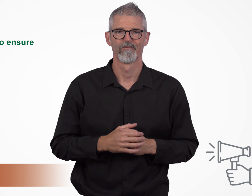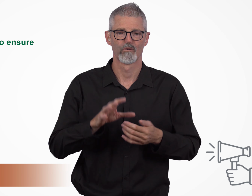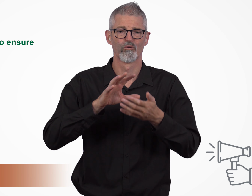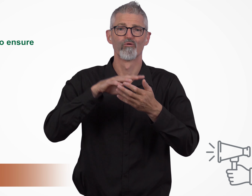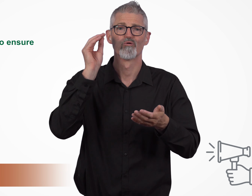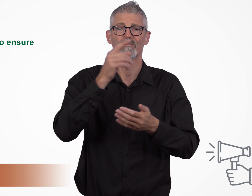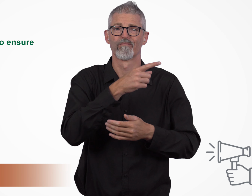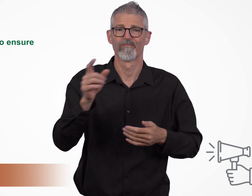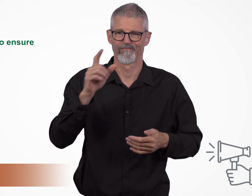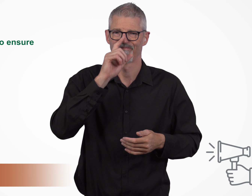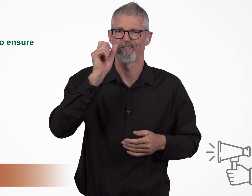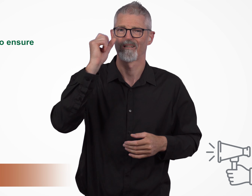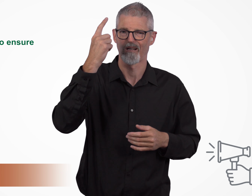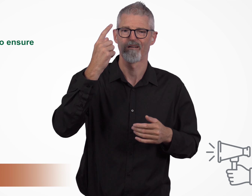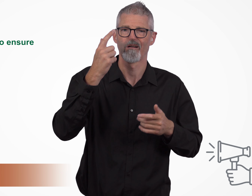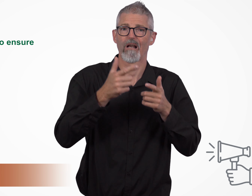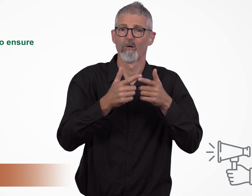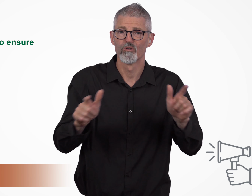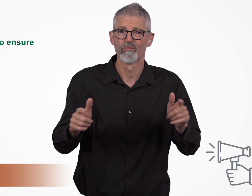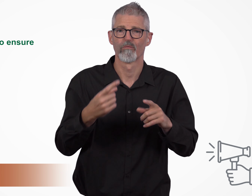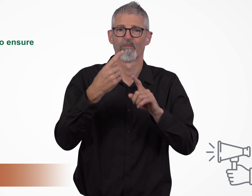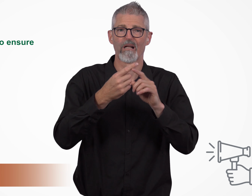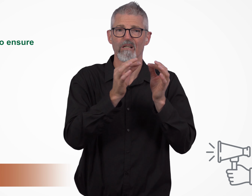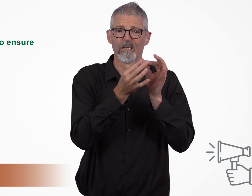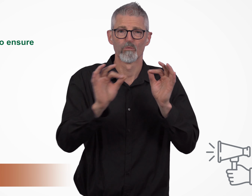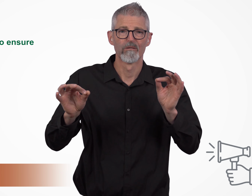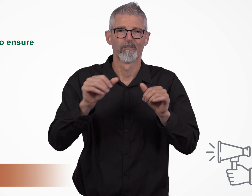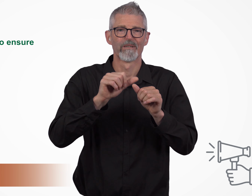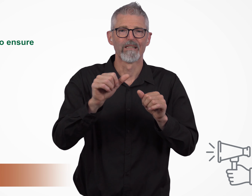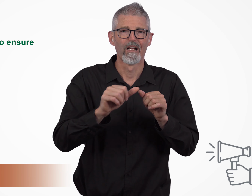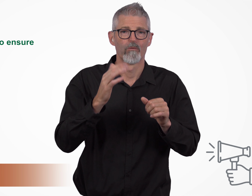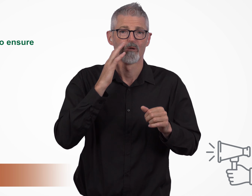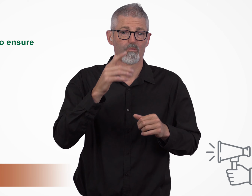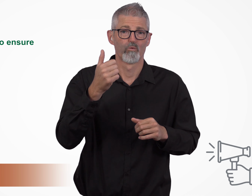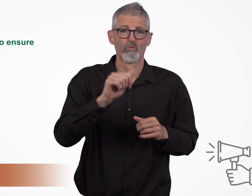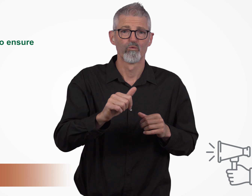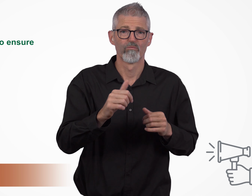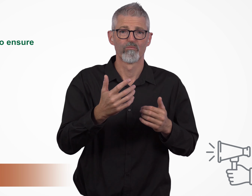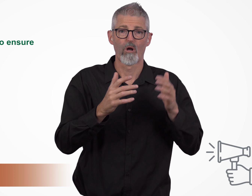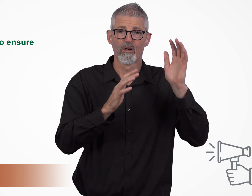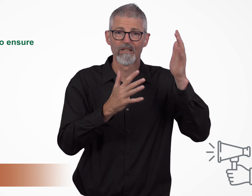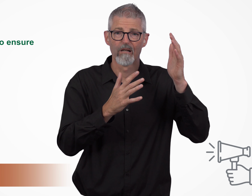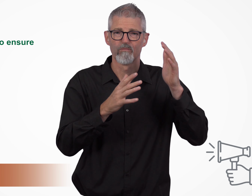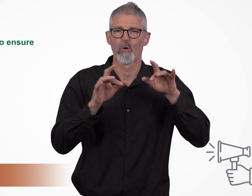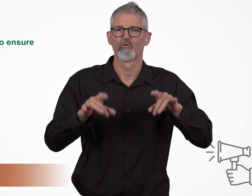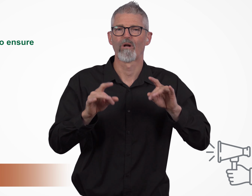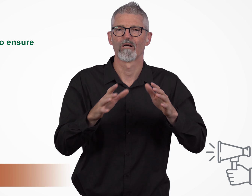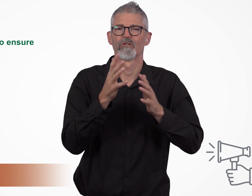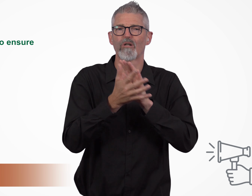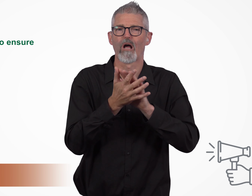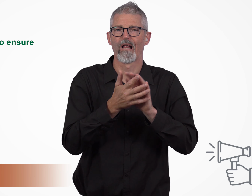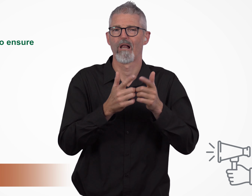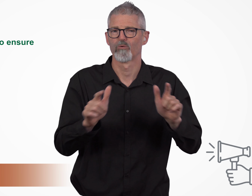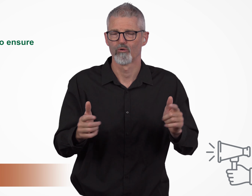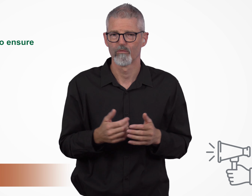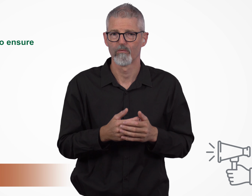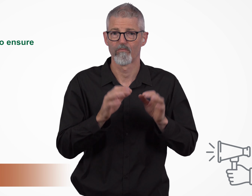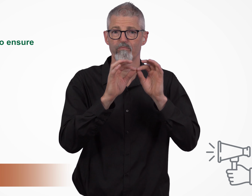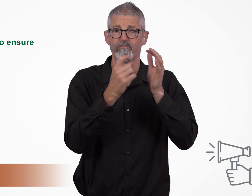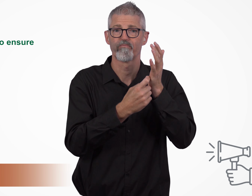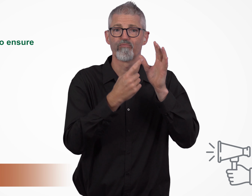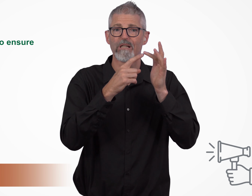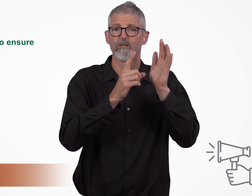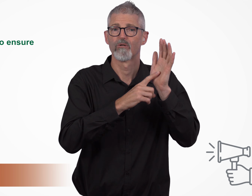The presence of language and cultural adjustments, along with supportive mentors,